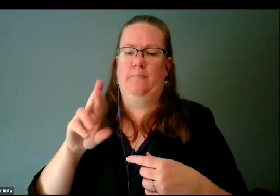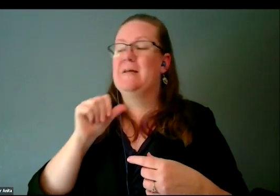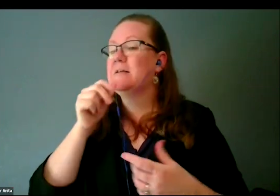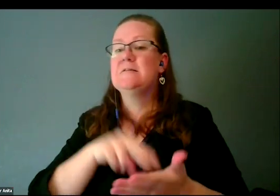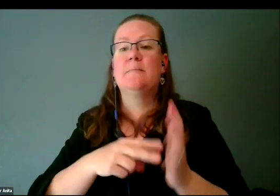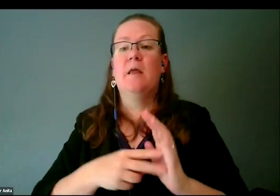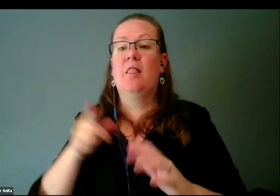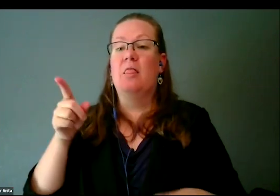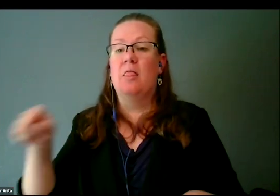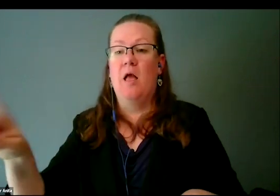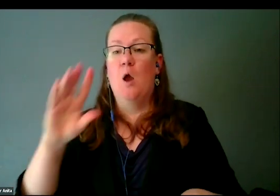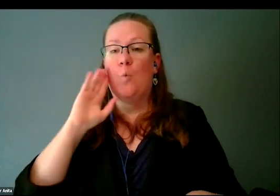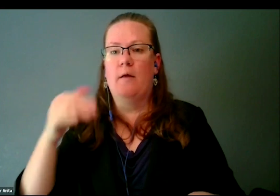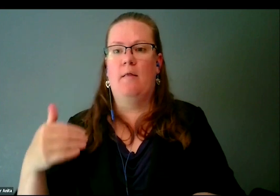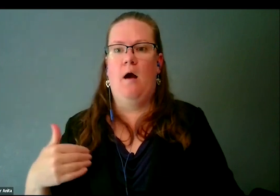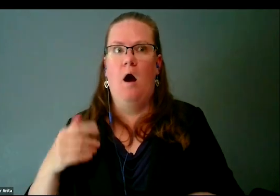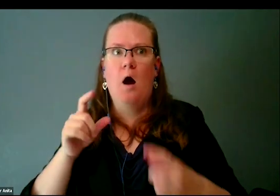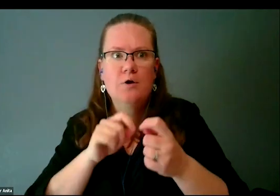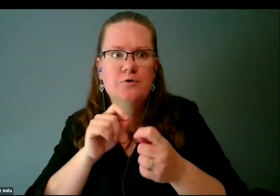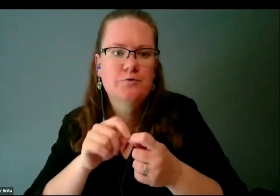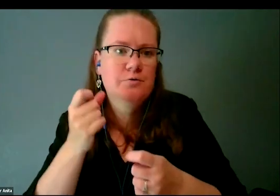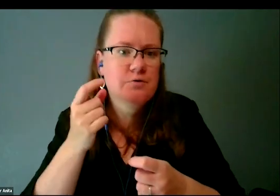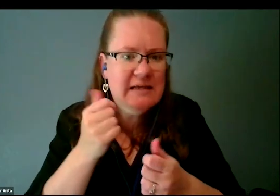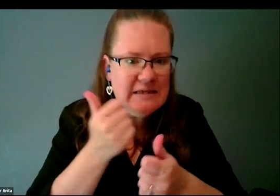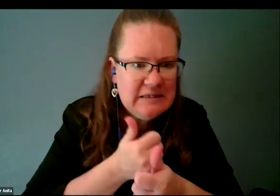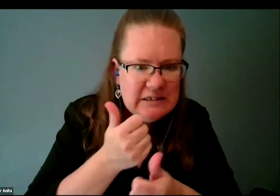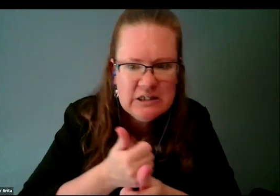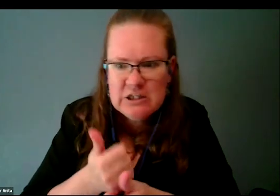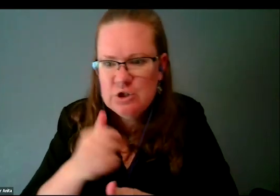a nuanced view of all the craters on the moon,